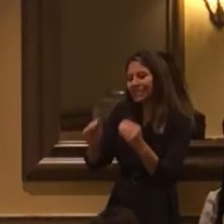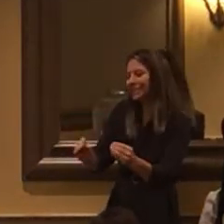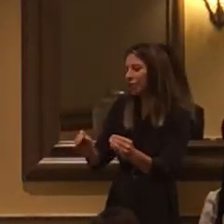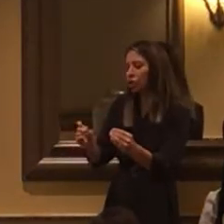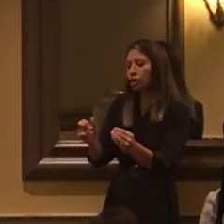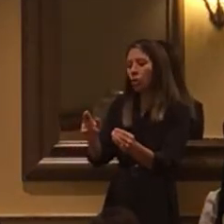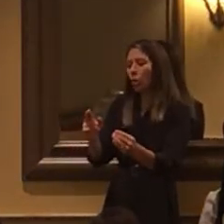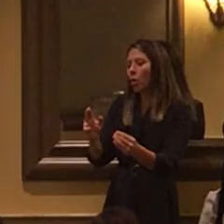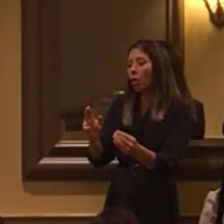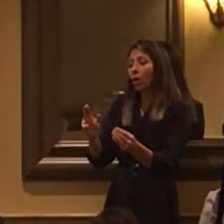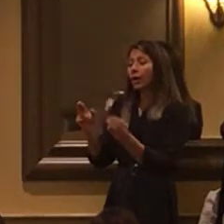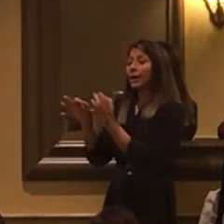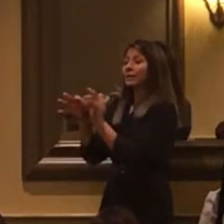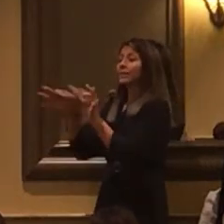when you were in elementary school?